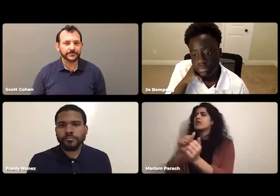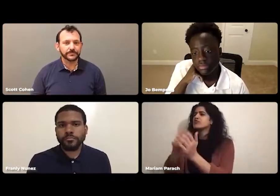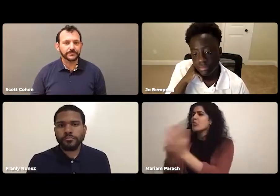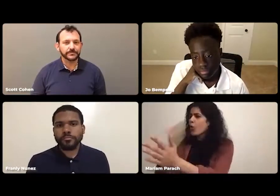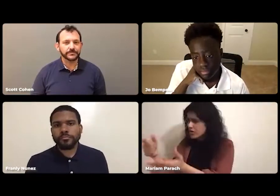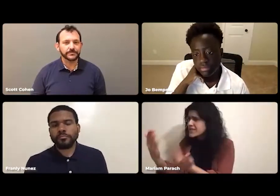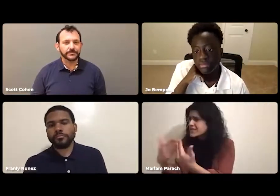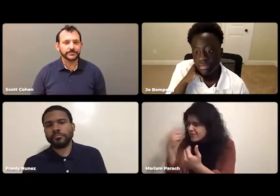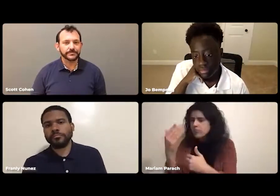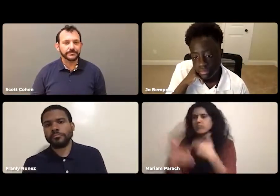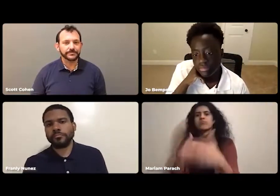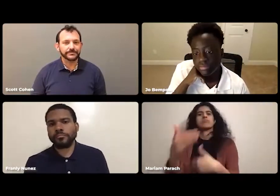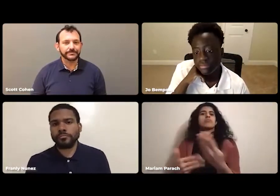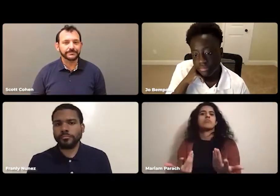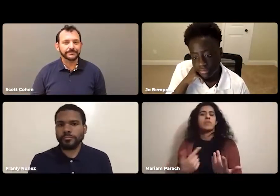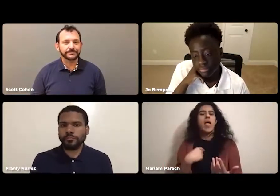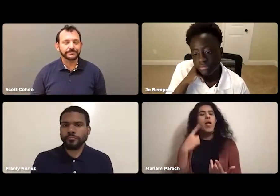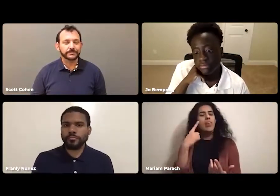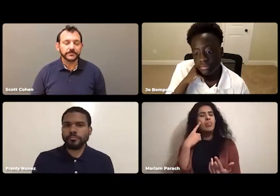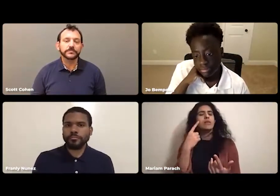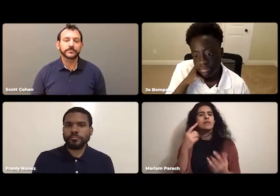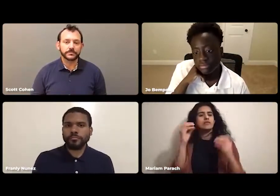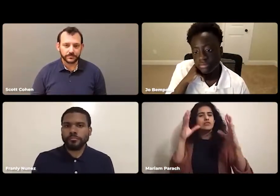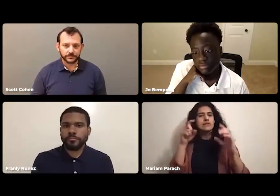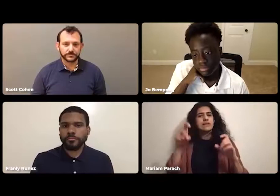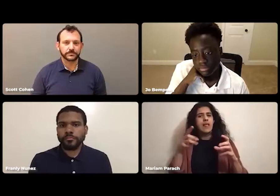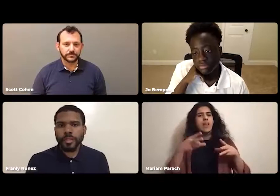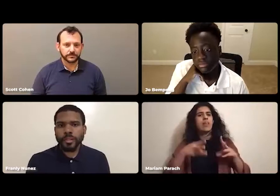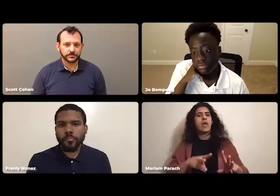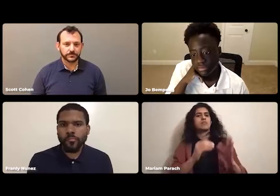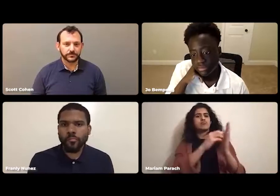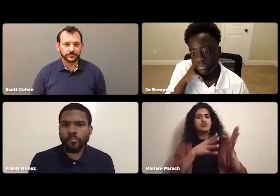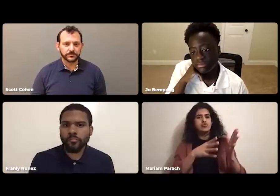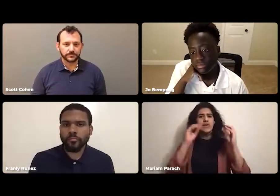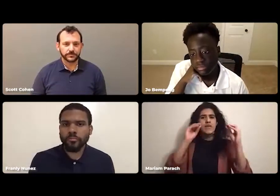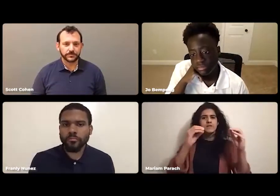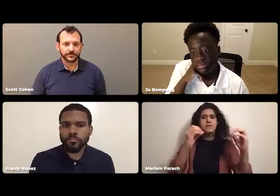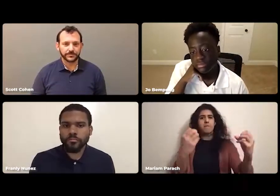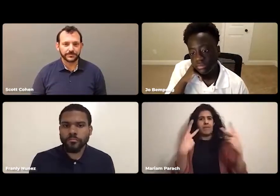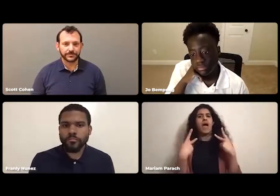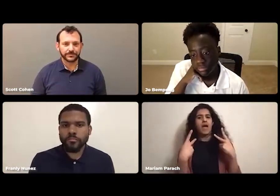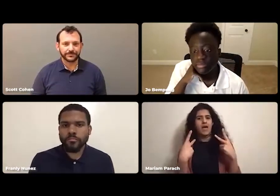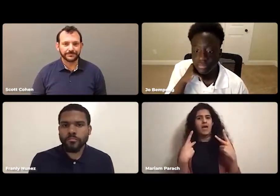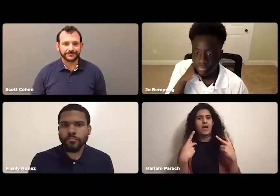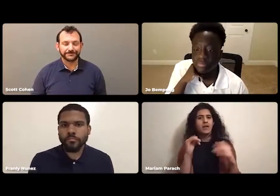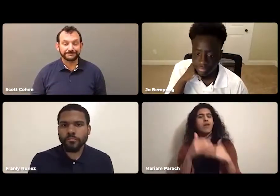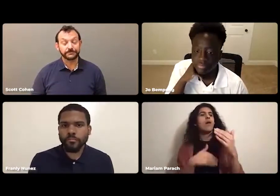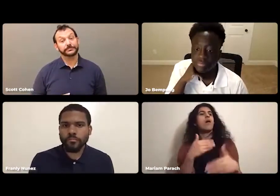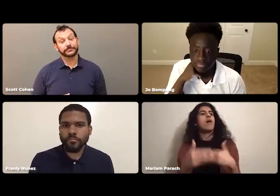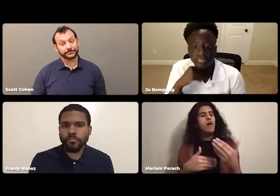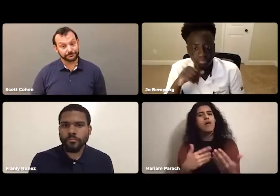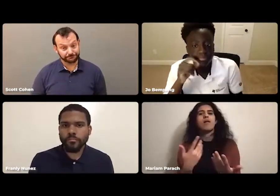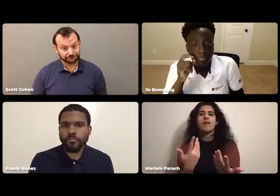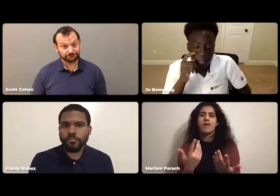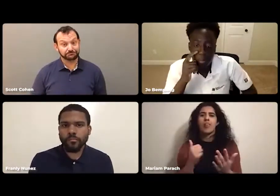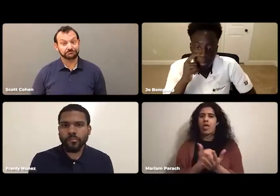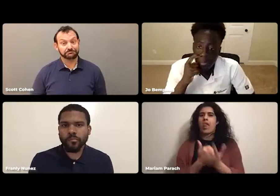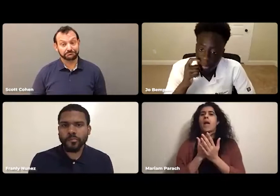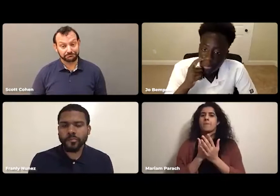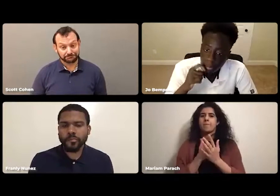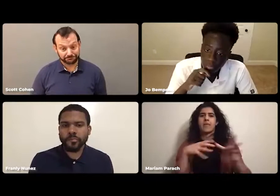I was easily able to learn concepts and was used as a model for that.